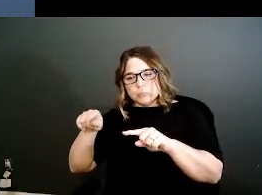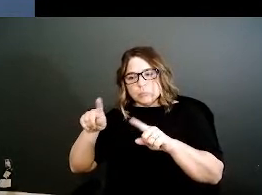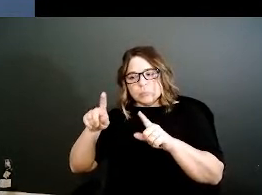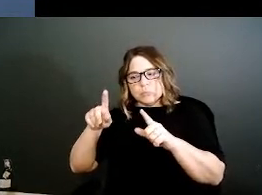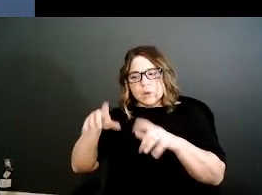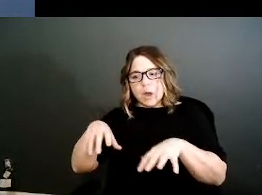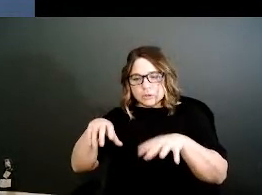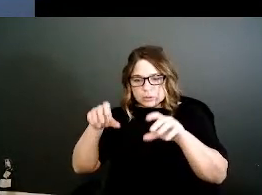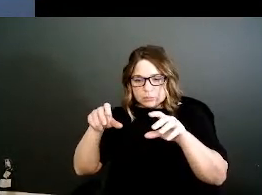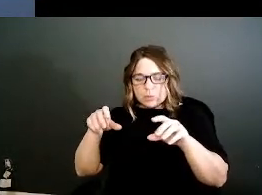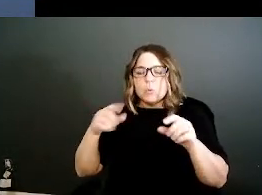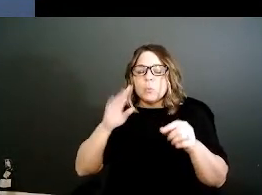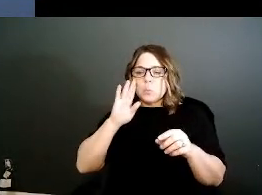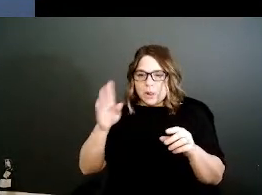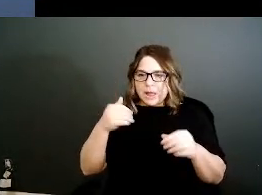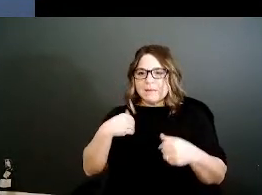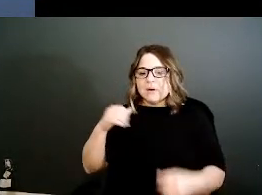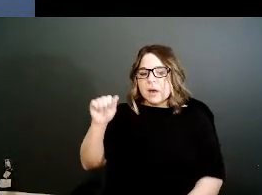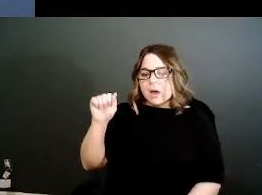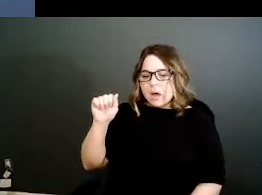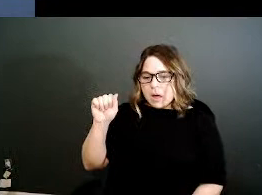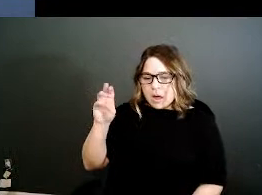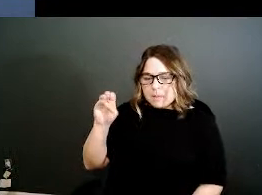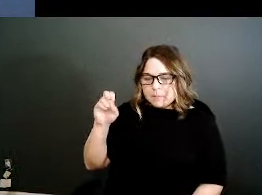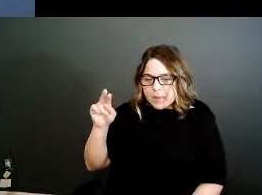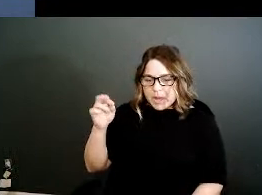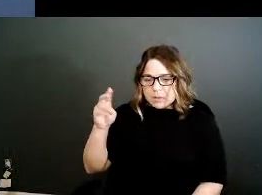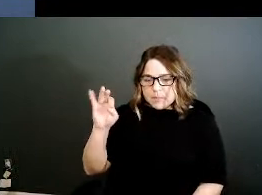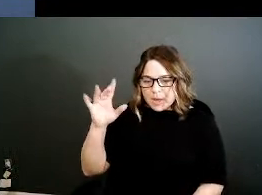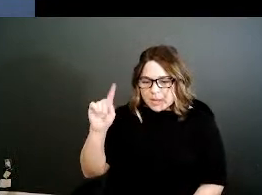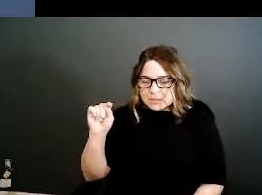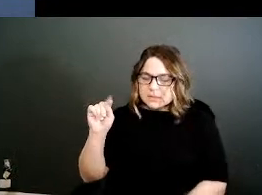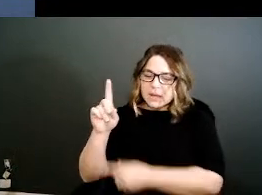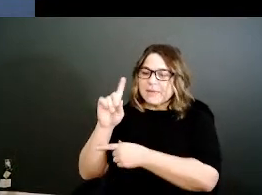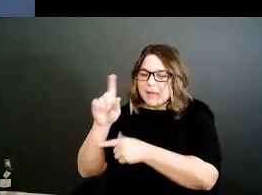OF THE HEARING AND THE BEGINNING OF THAT AMENDMENT PERIOD. SO LET'S SEE.